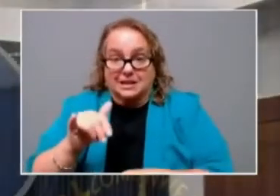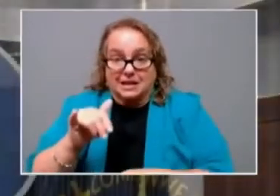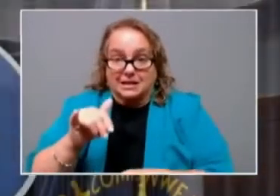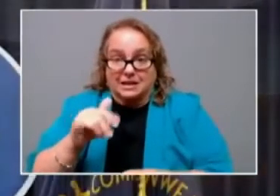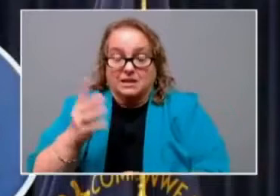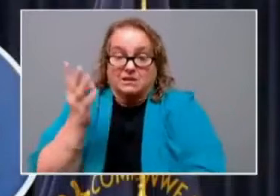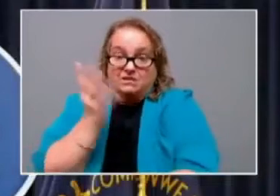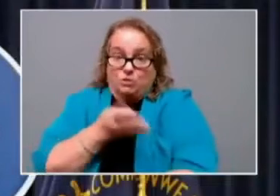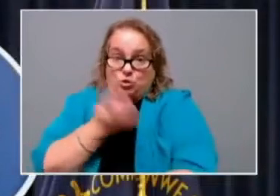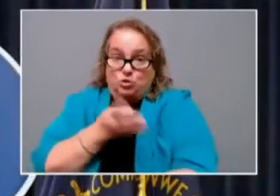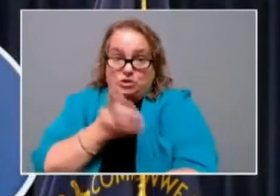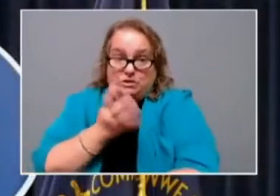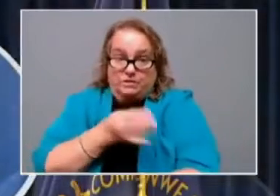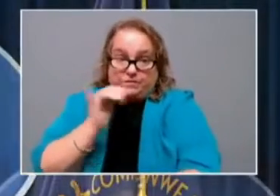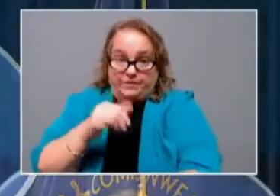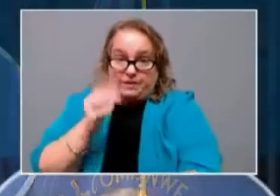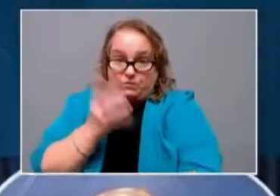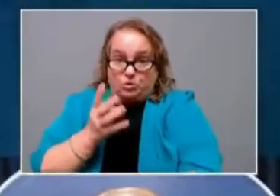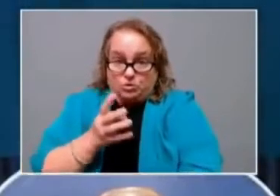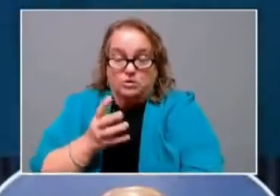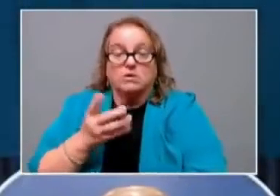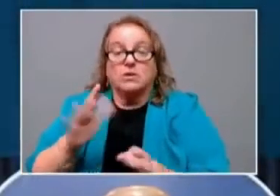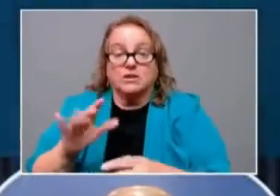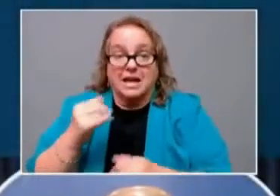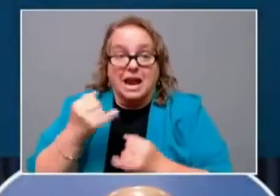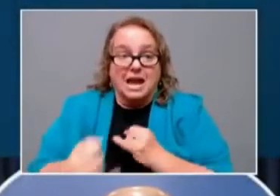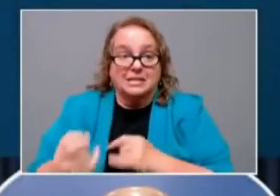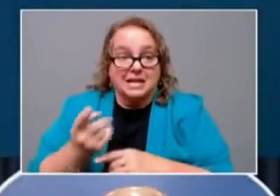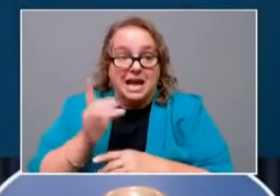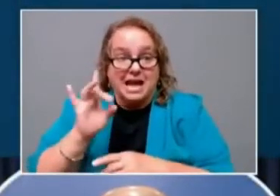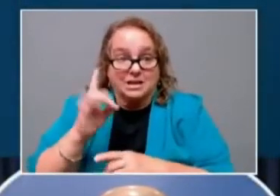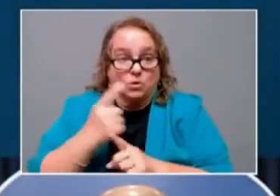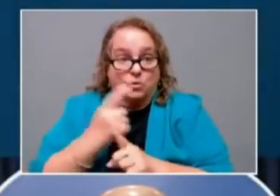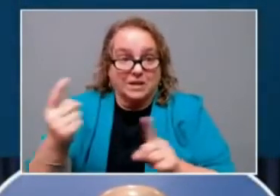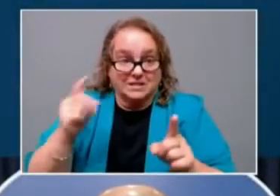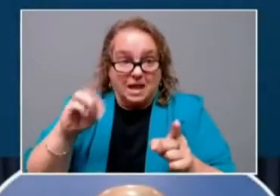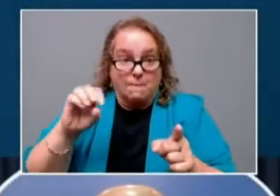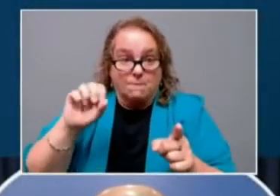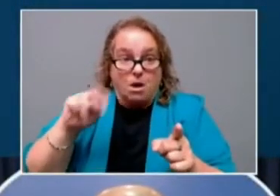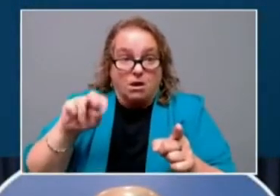weeks We have gone from about 204 doses of monoclonal is given at the beginning